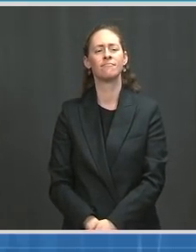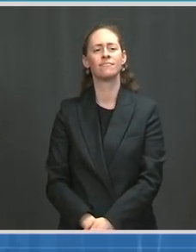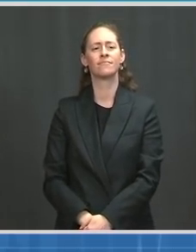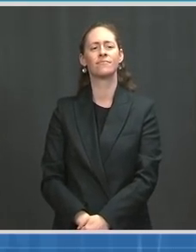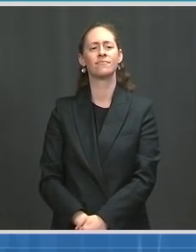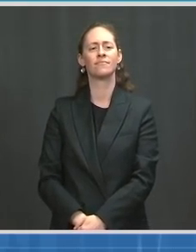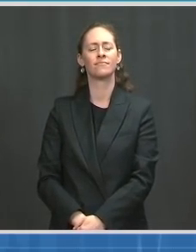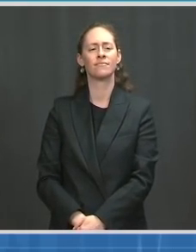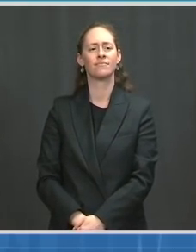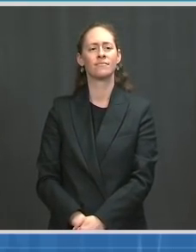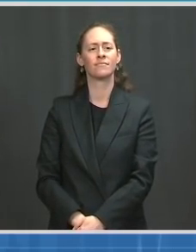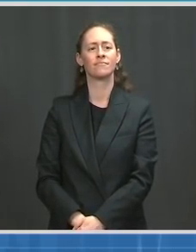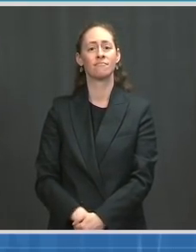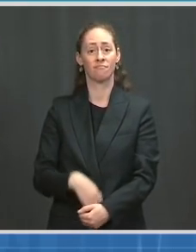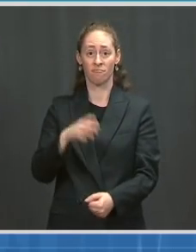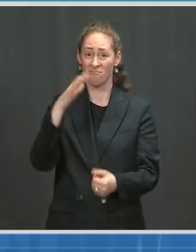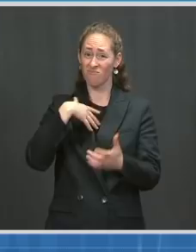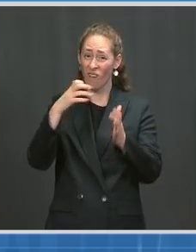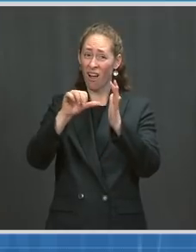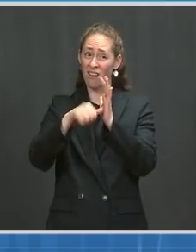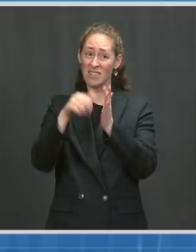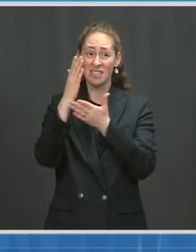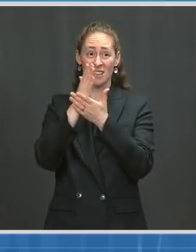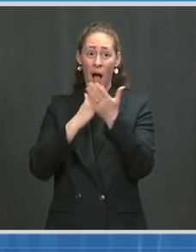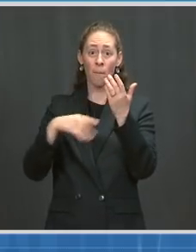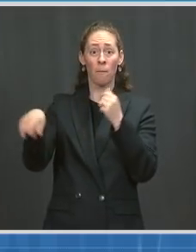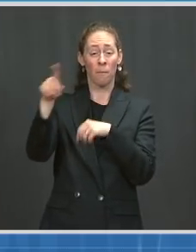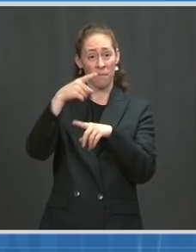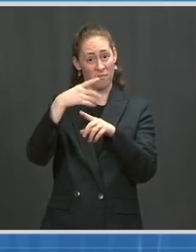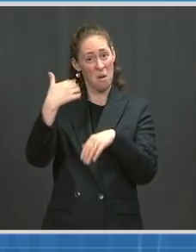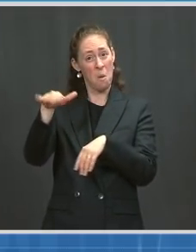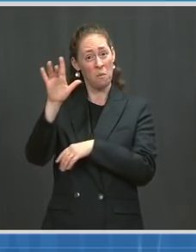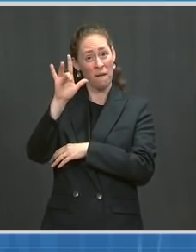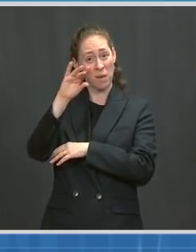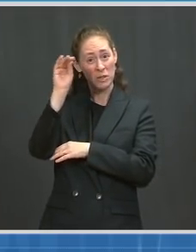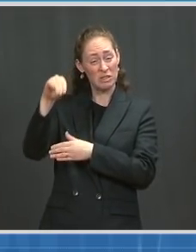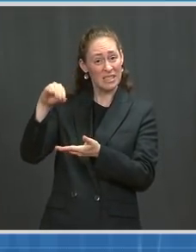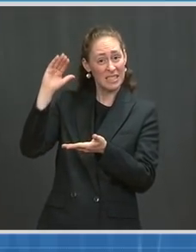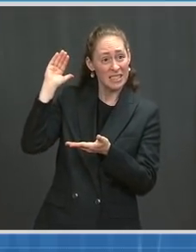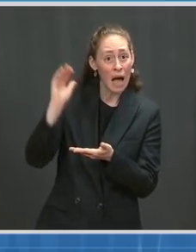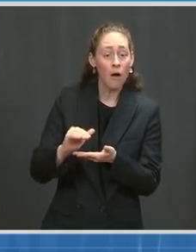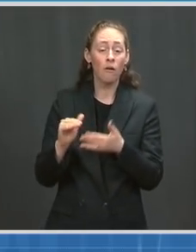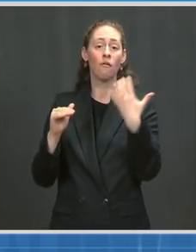including decreases of 25 percent in more -- or more in just the past week.